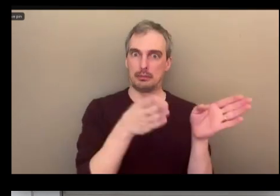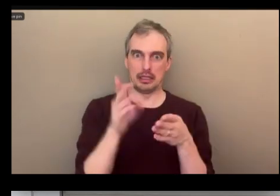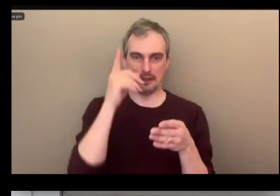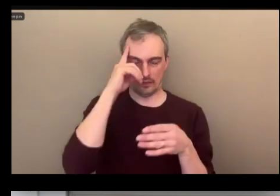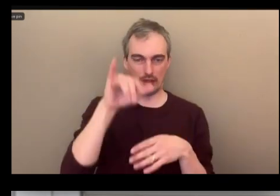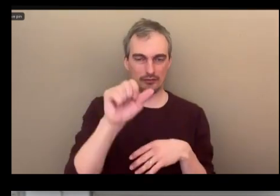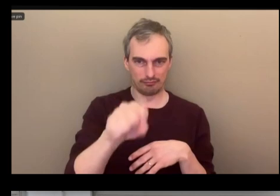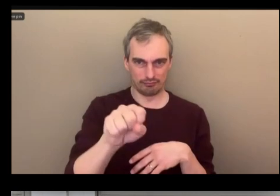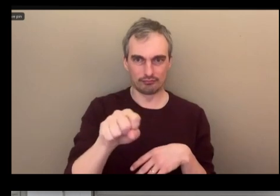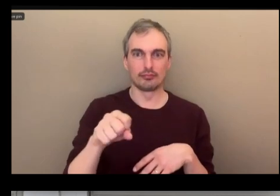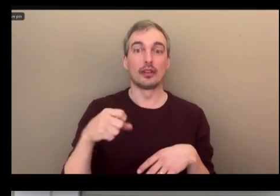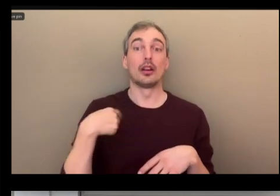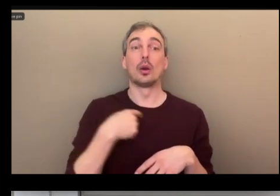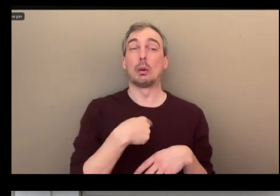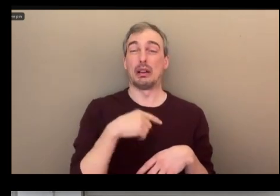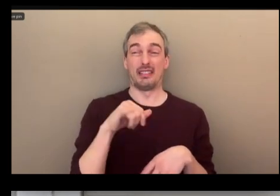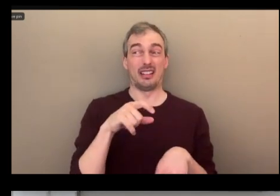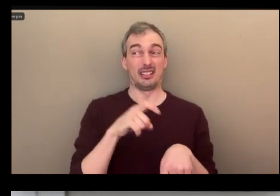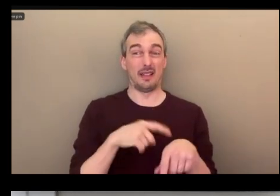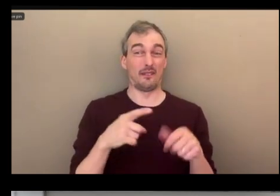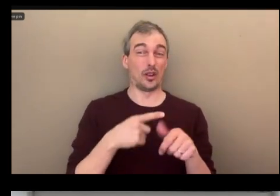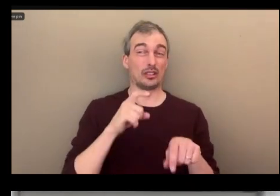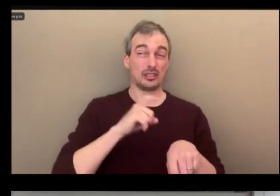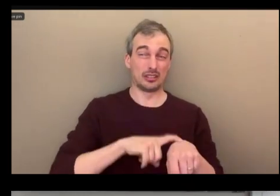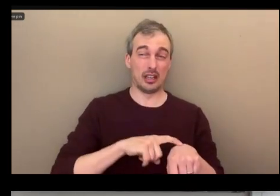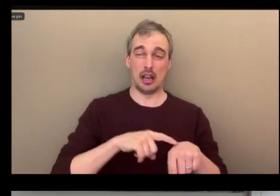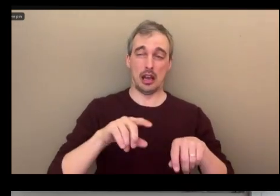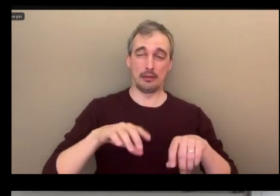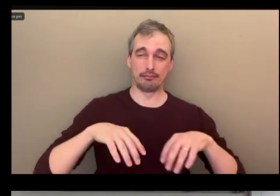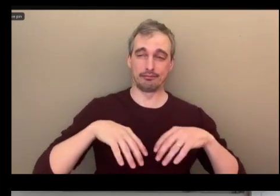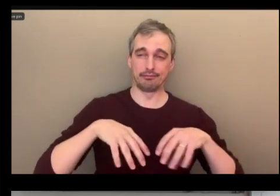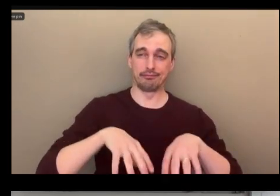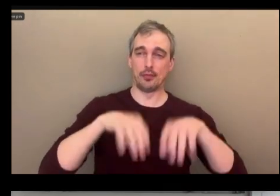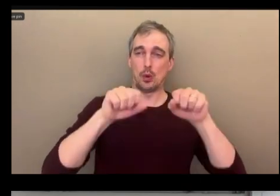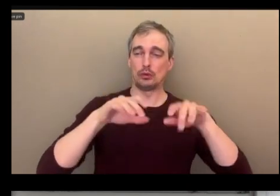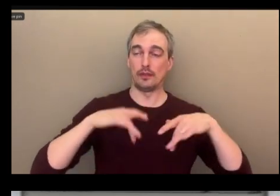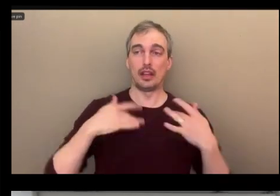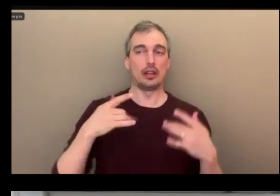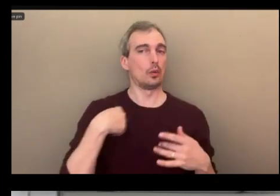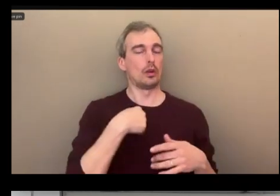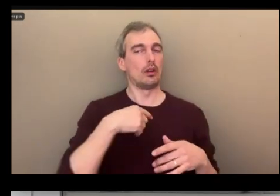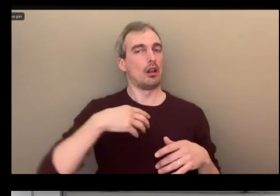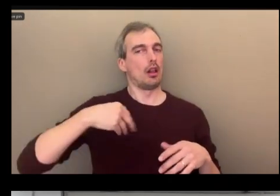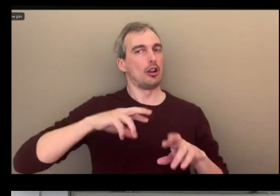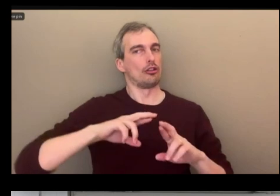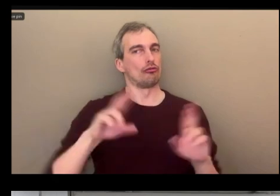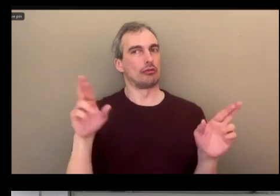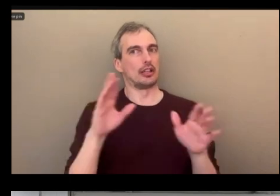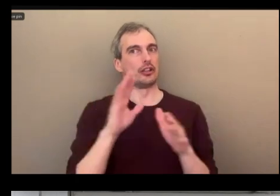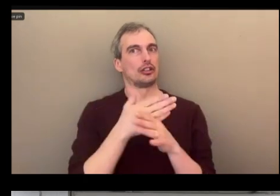Share it to everybody at Verizon. And we took a lot of time to plan for this, because we wanted to do it right.